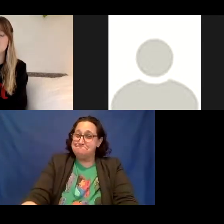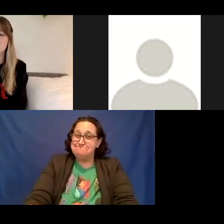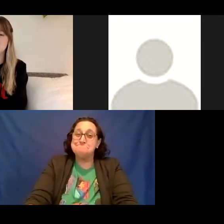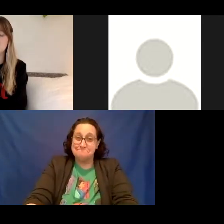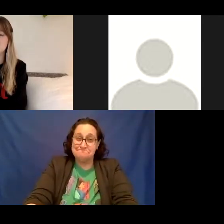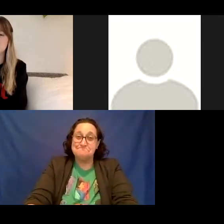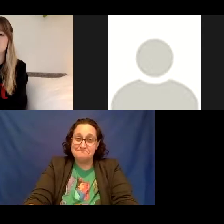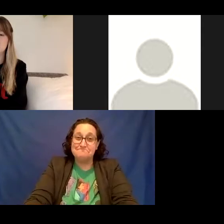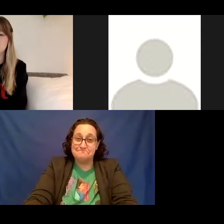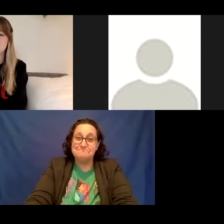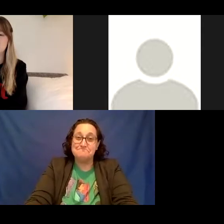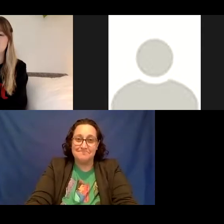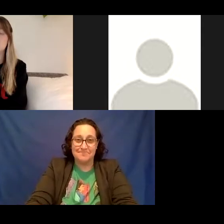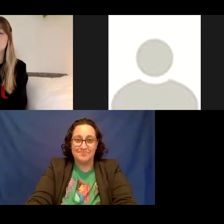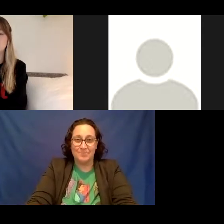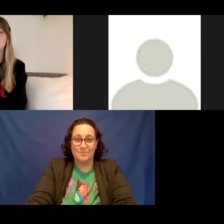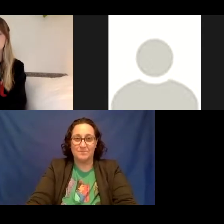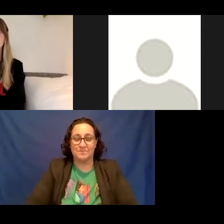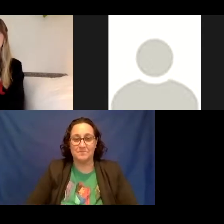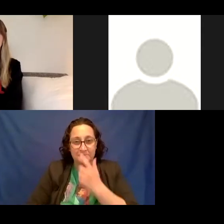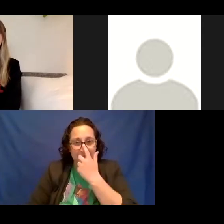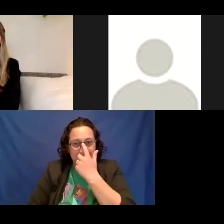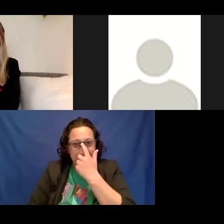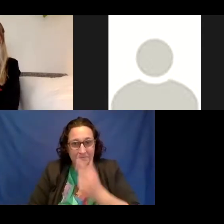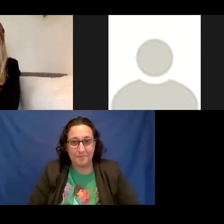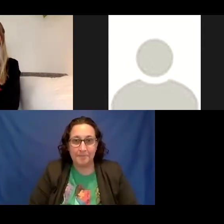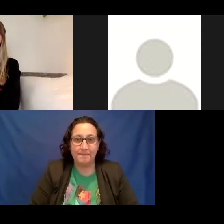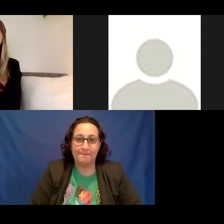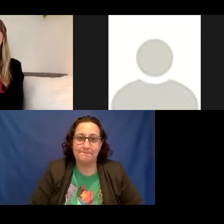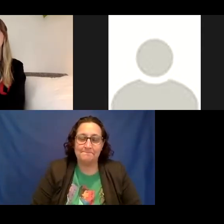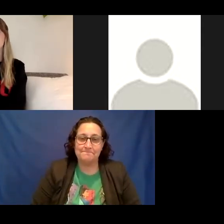raised with signed exact English and signed English, and then this newer generation that